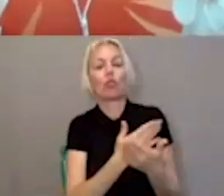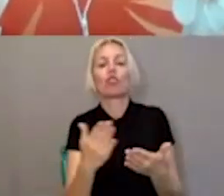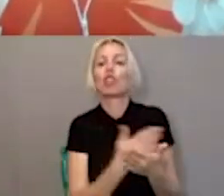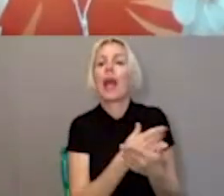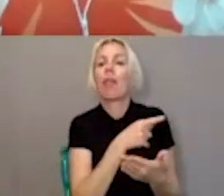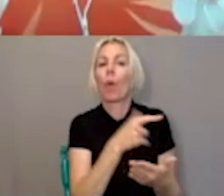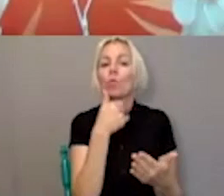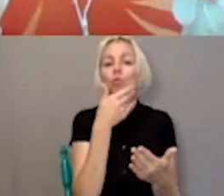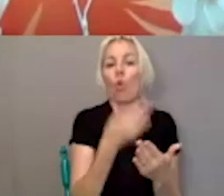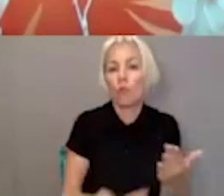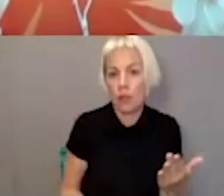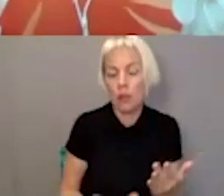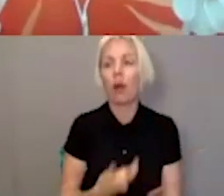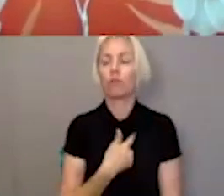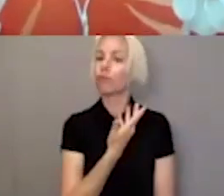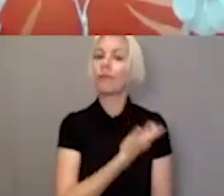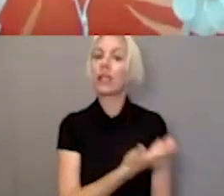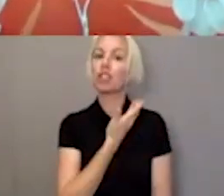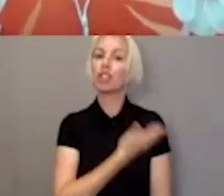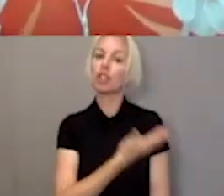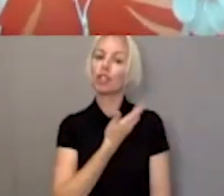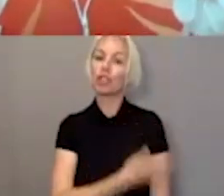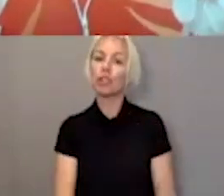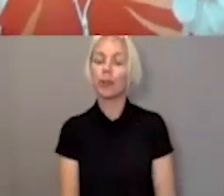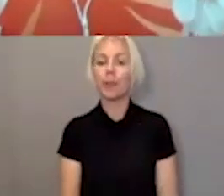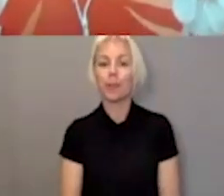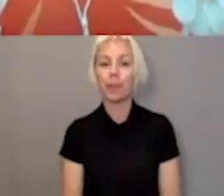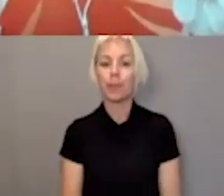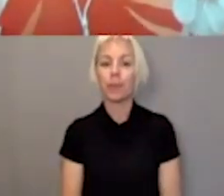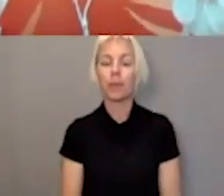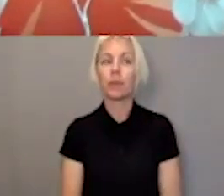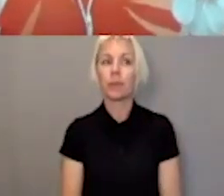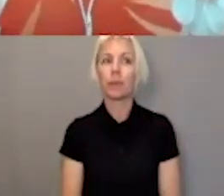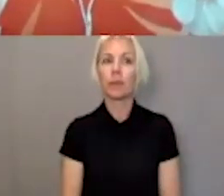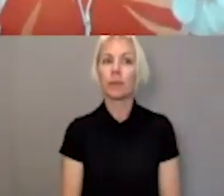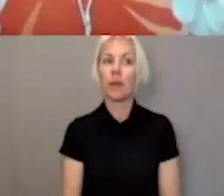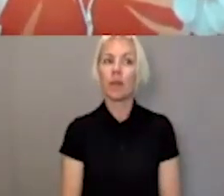I think that is one of the biggest things to come out of the Royal Commission so far.